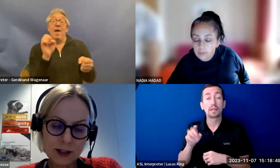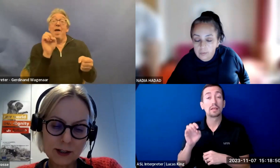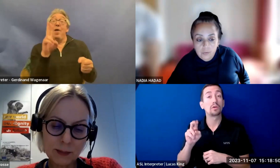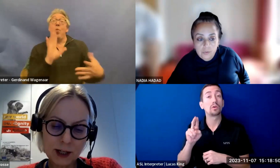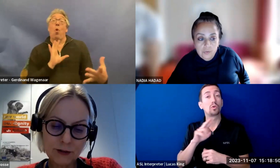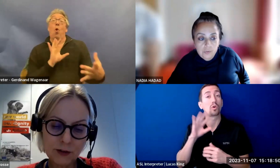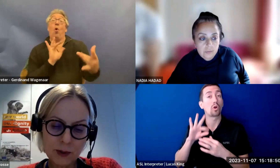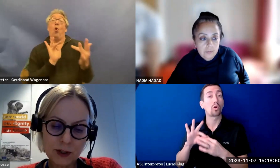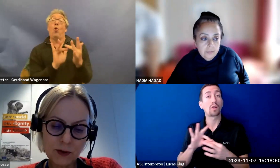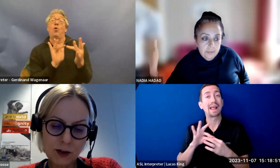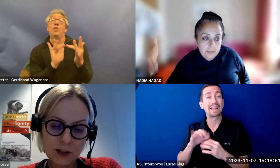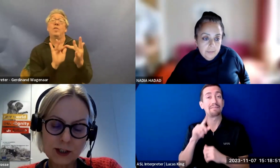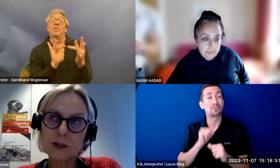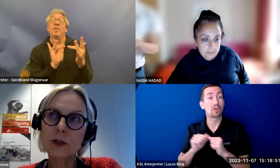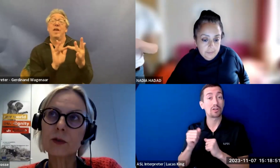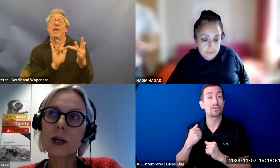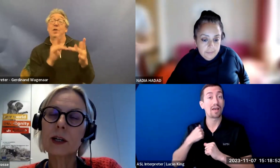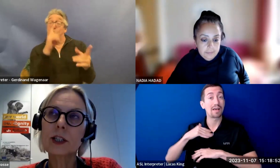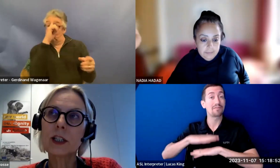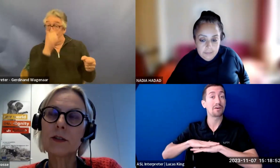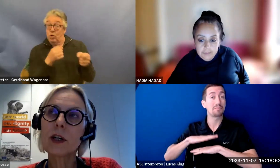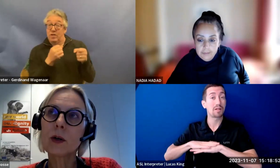There is a platform as well of civil society